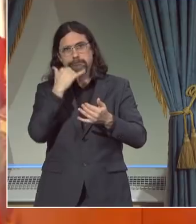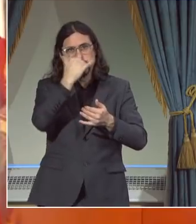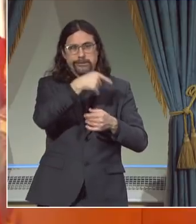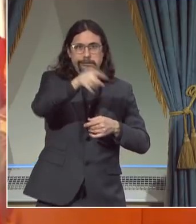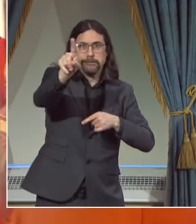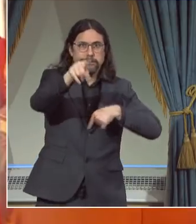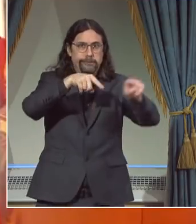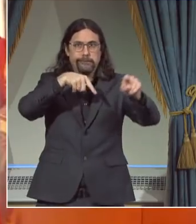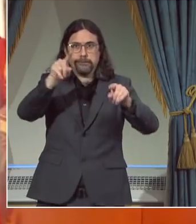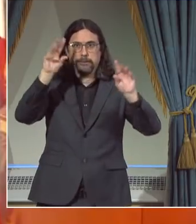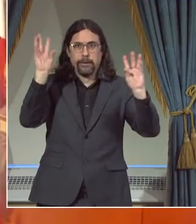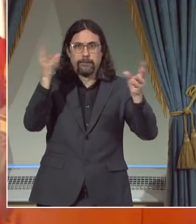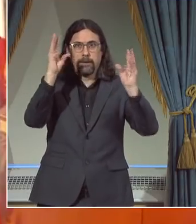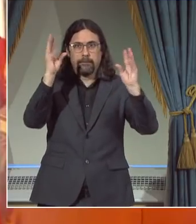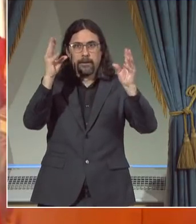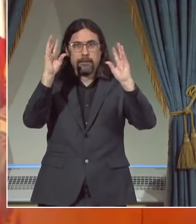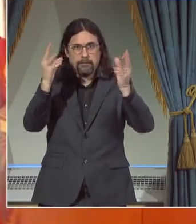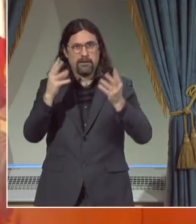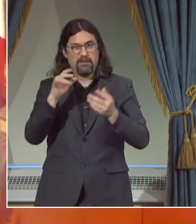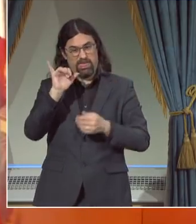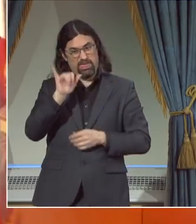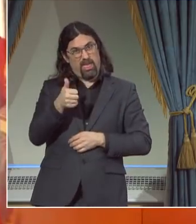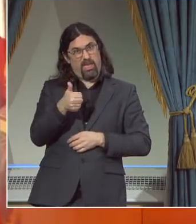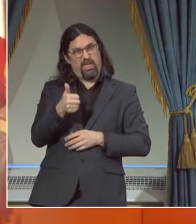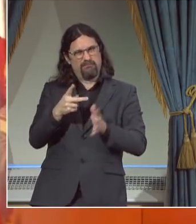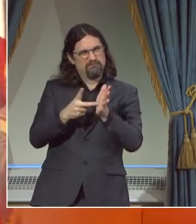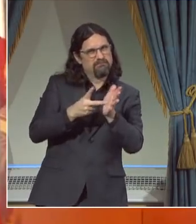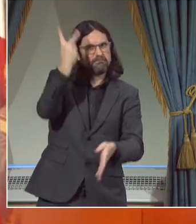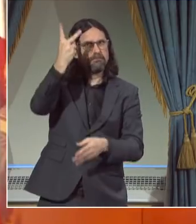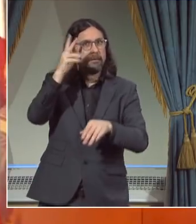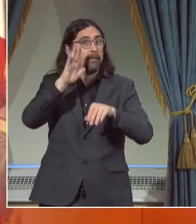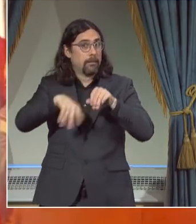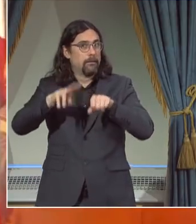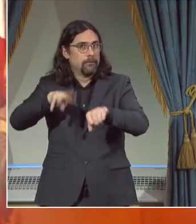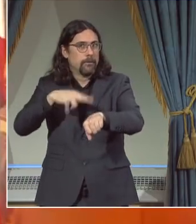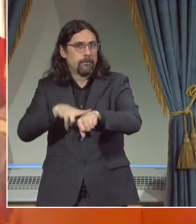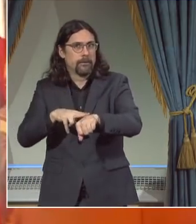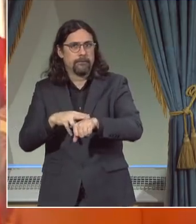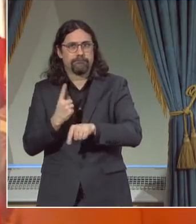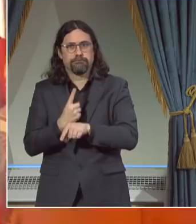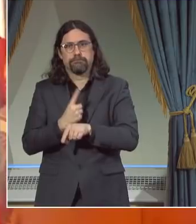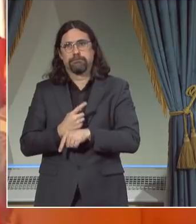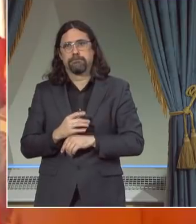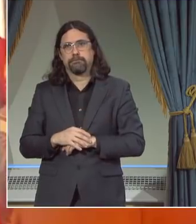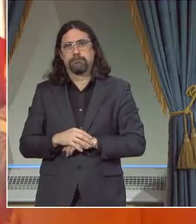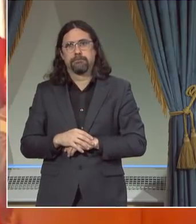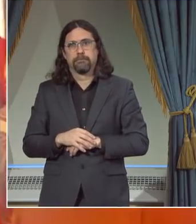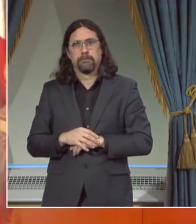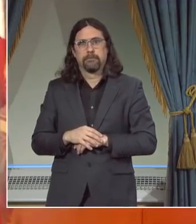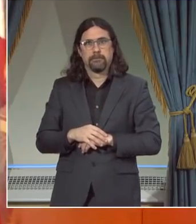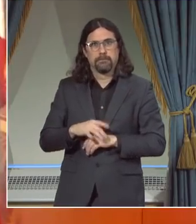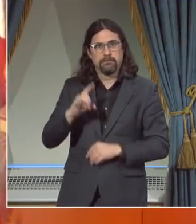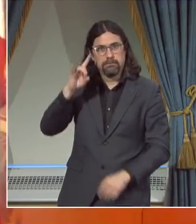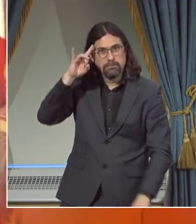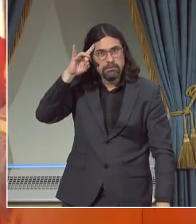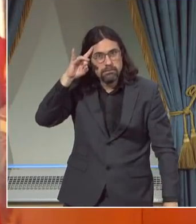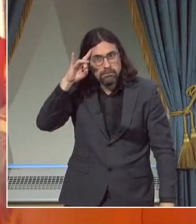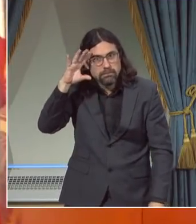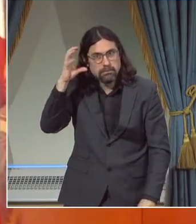OUR RESOURCES ARE NOT INFINITE.